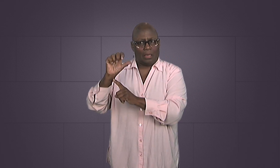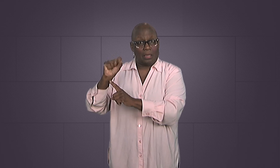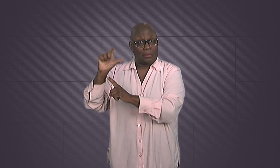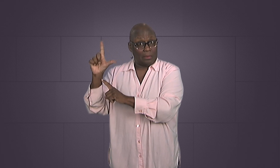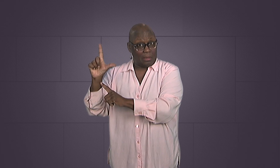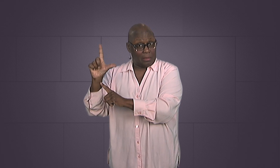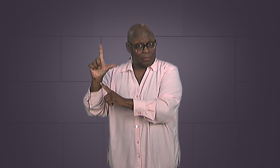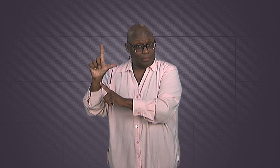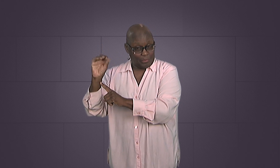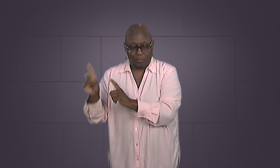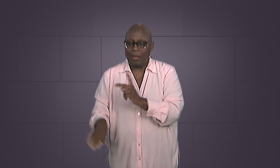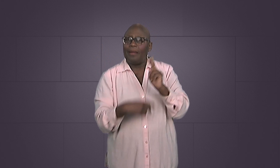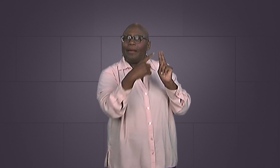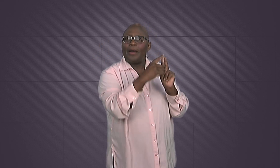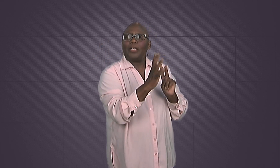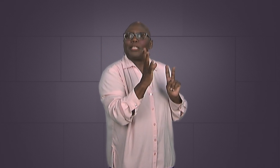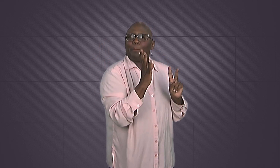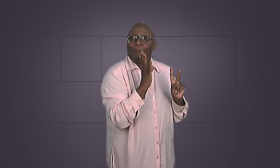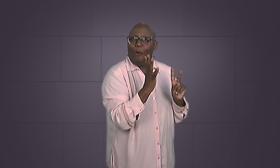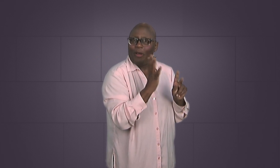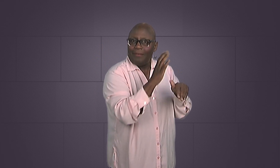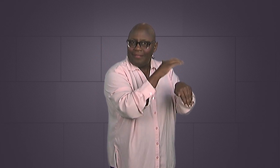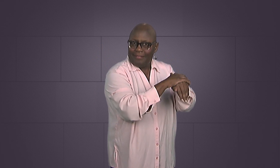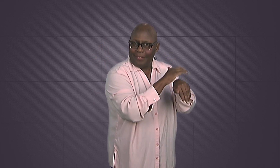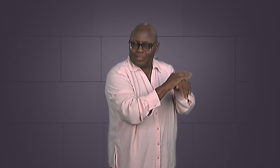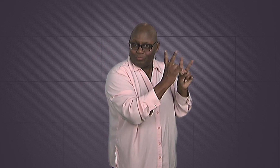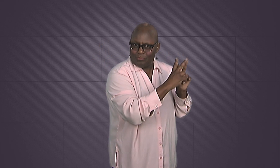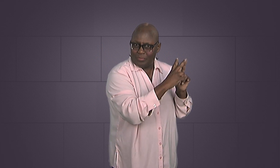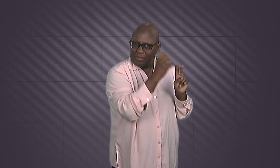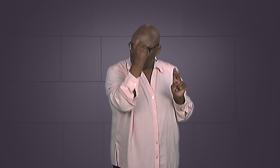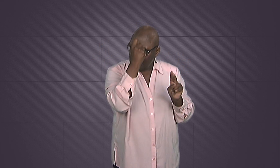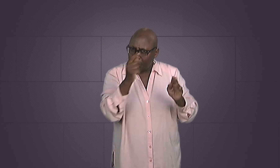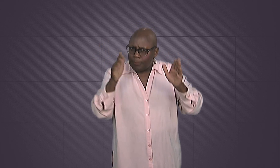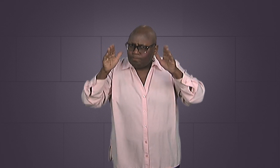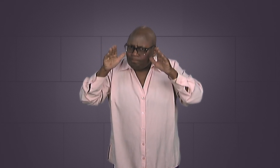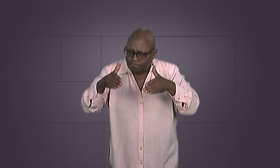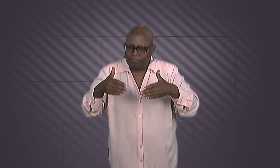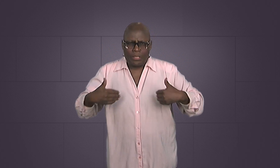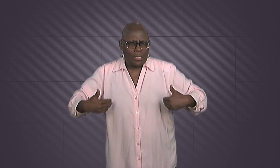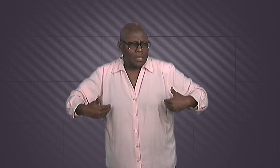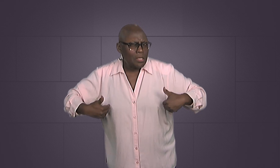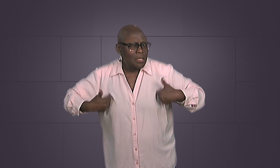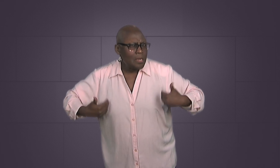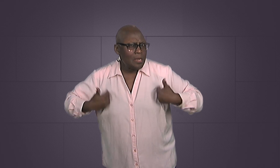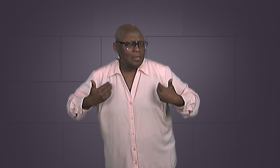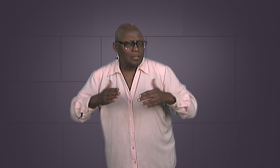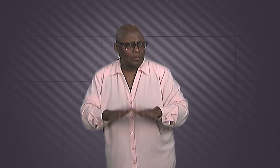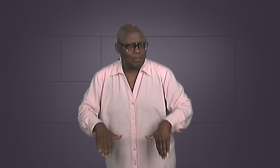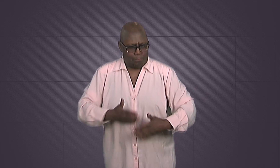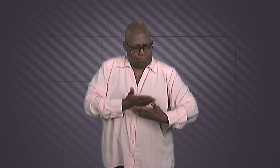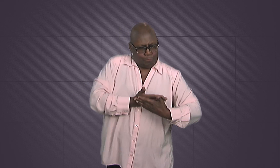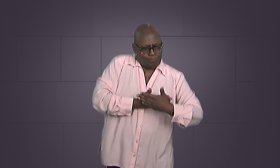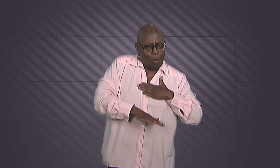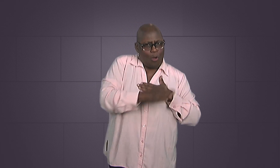and spoken English early in a child's life,